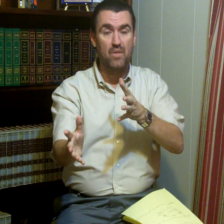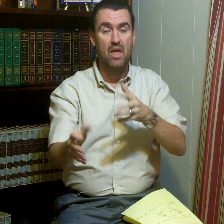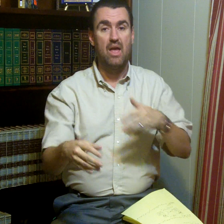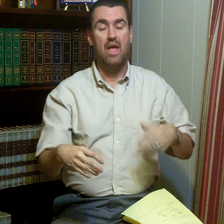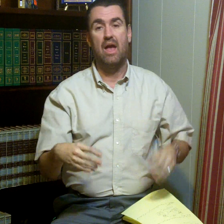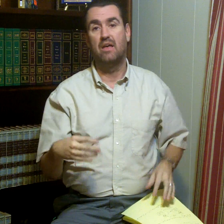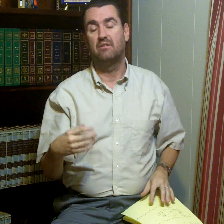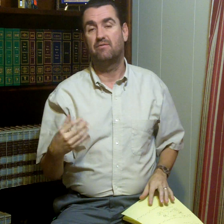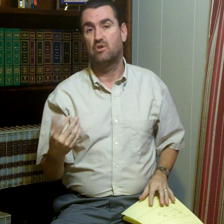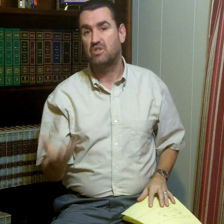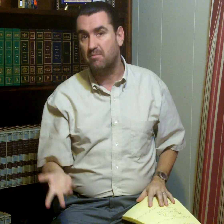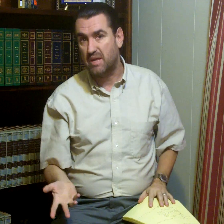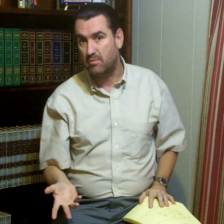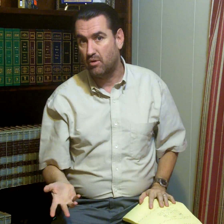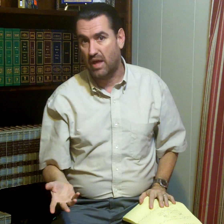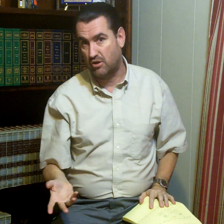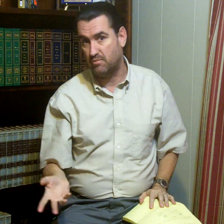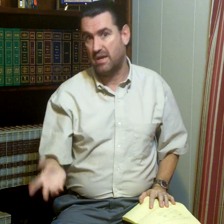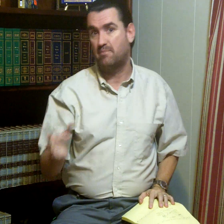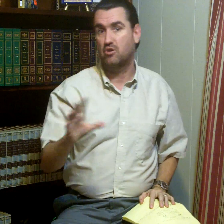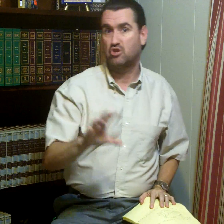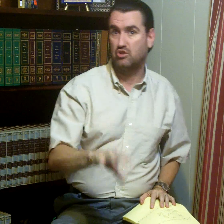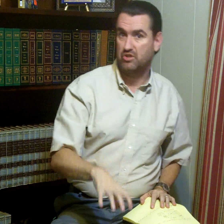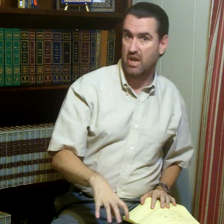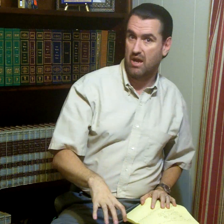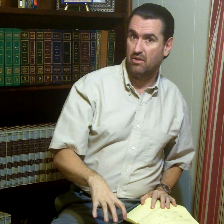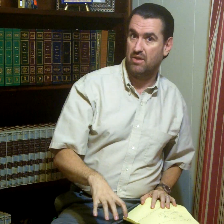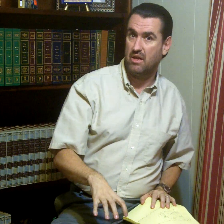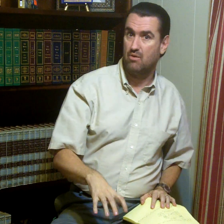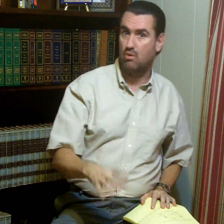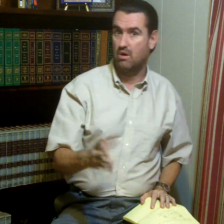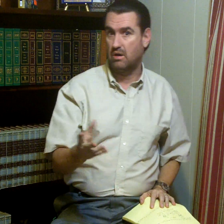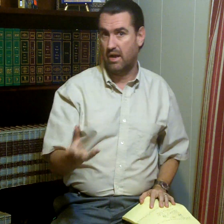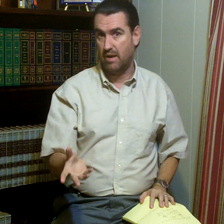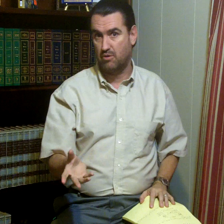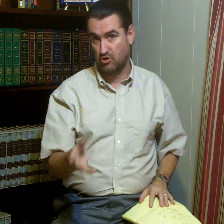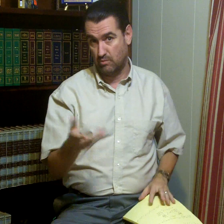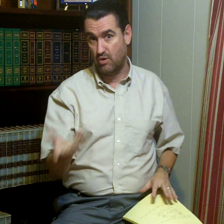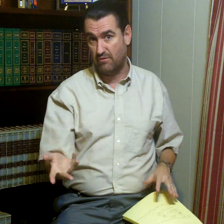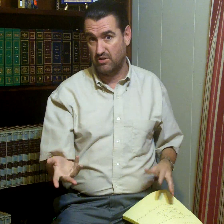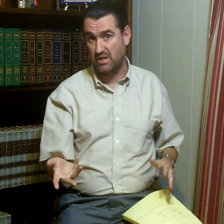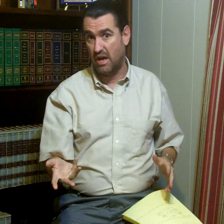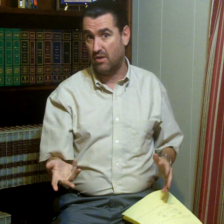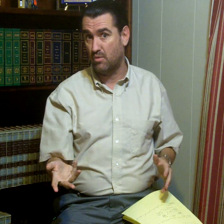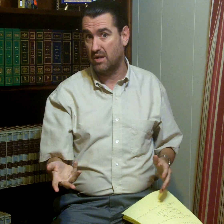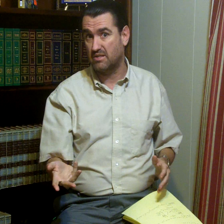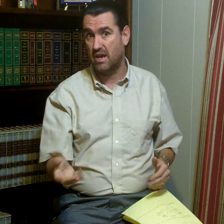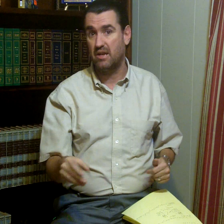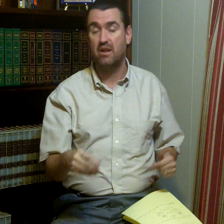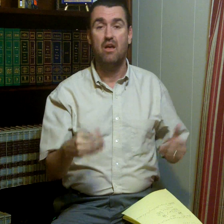and for some people that could be a personal style thing or are a personal preference on how they want to sign it